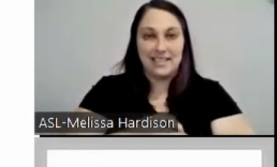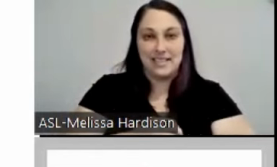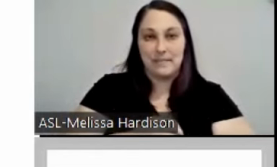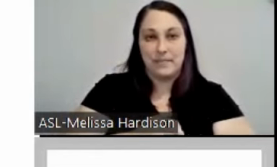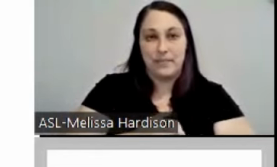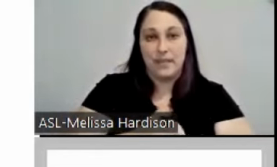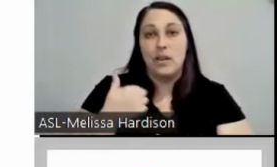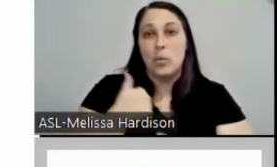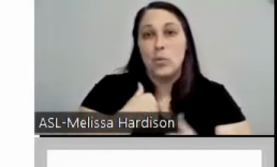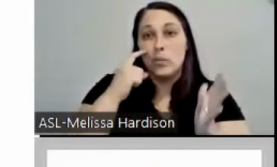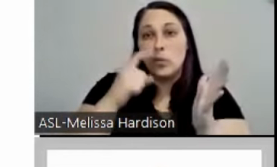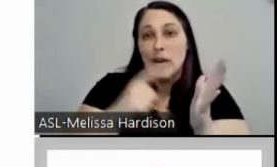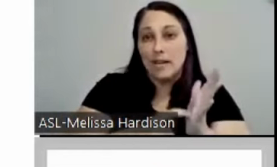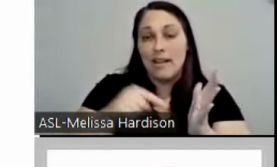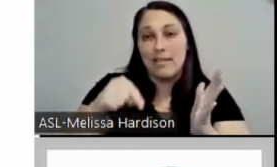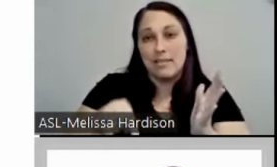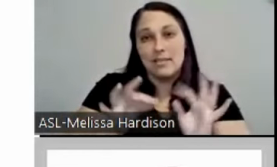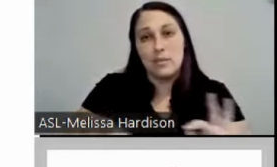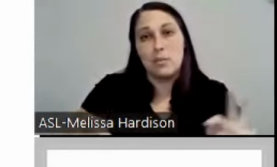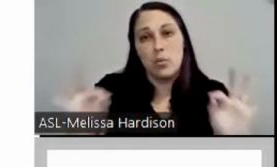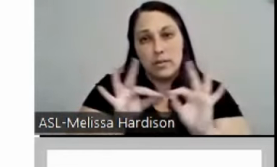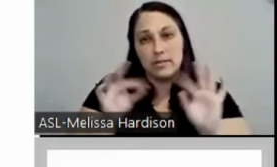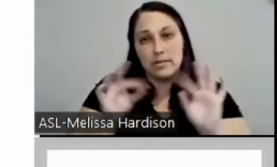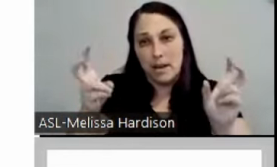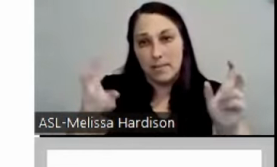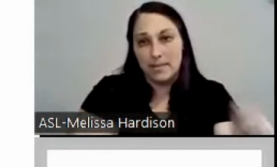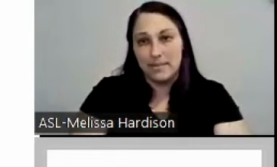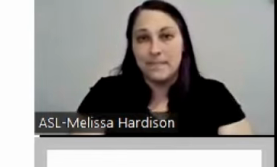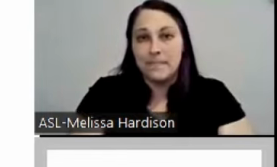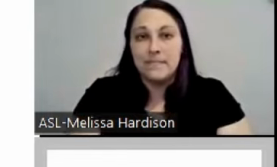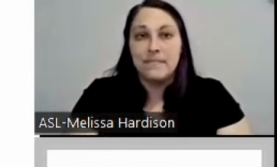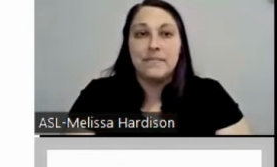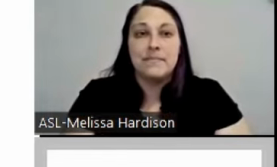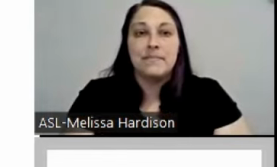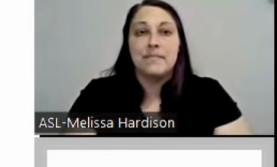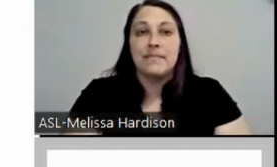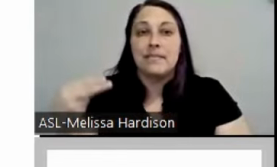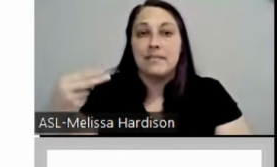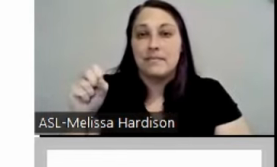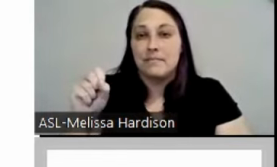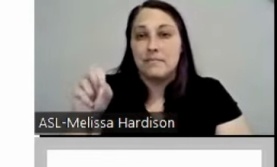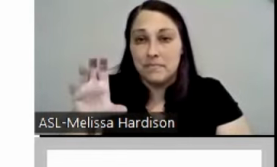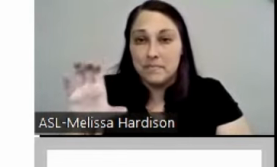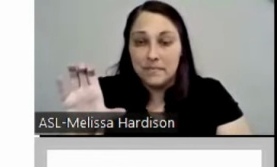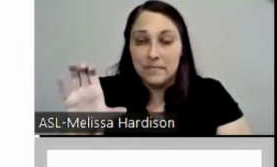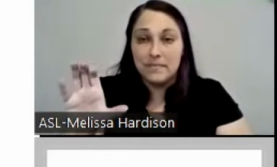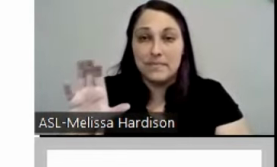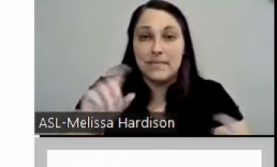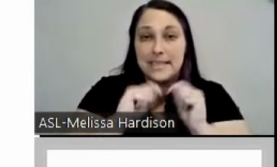Also, there are two spots in the state that God – like they got